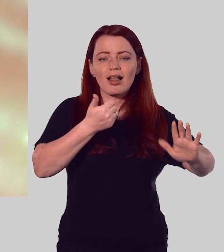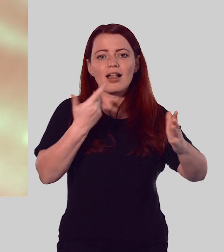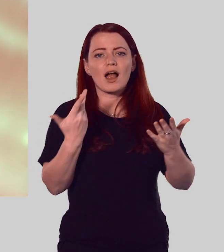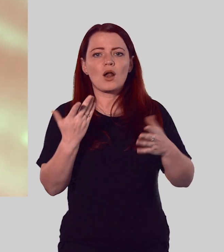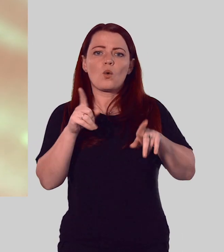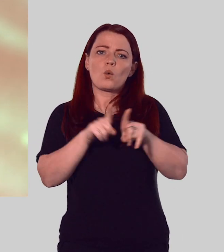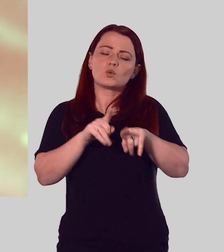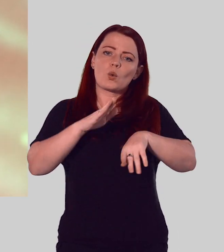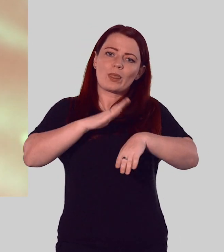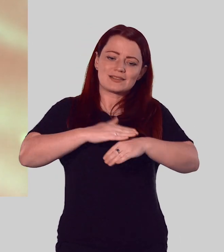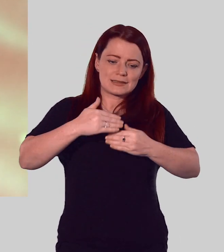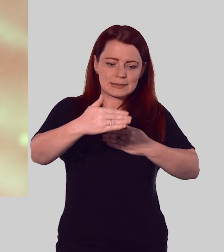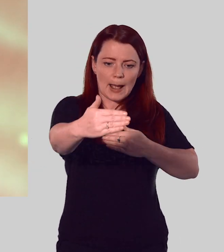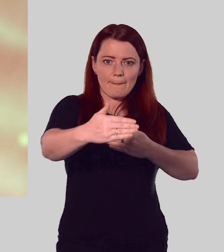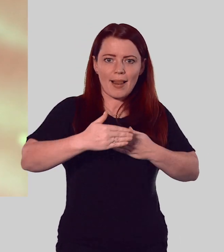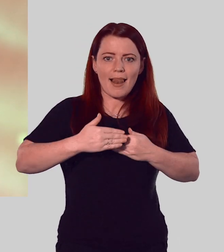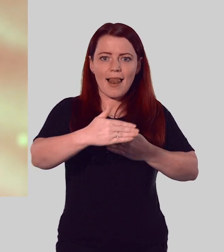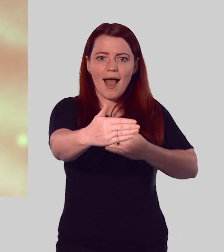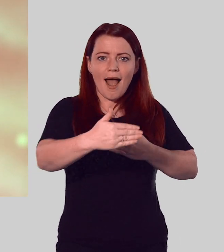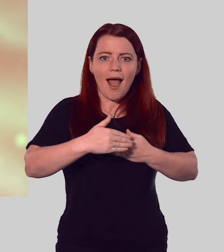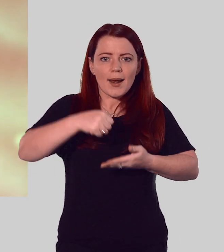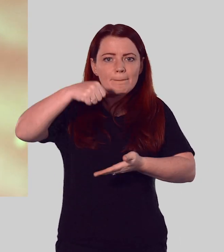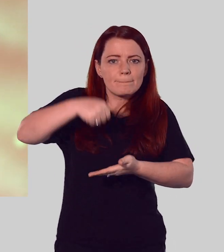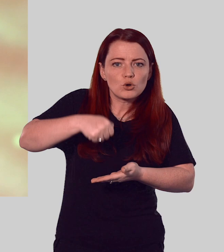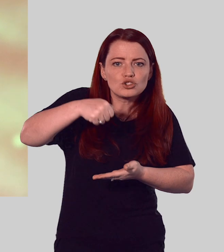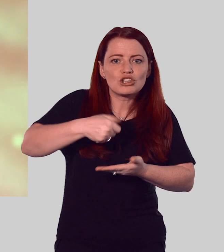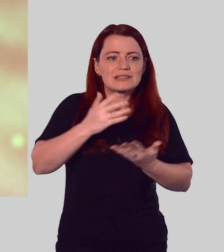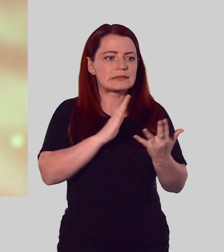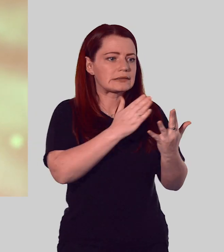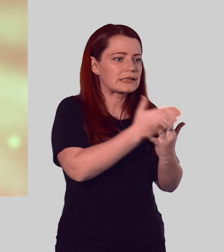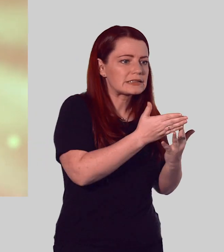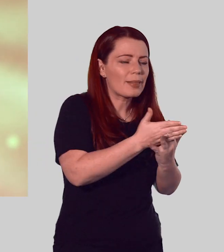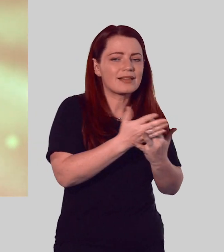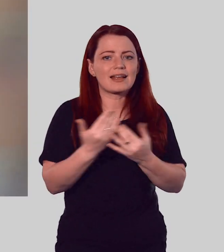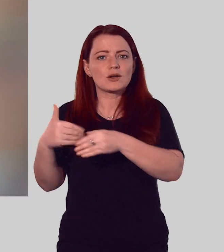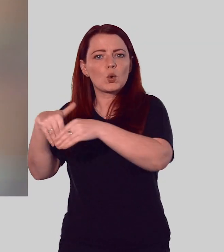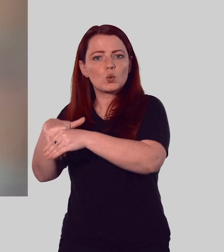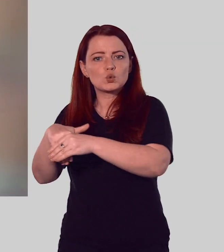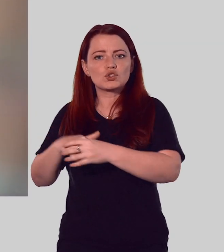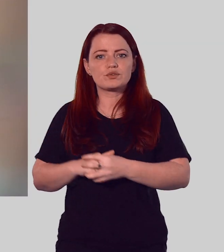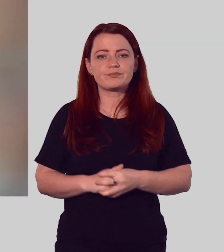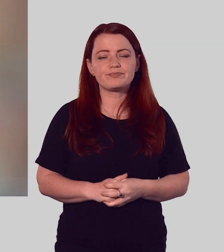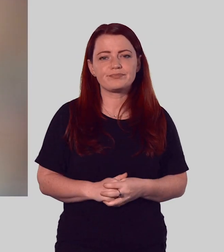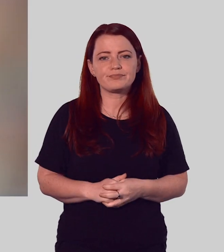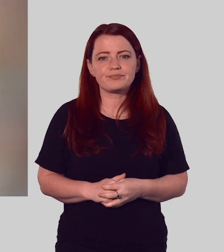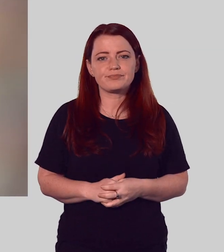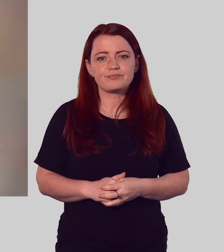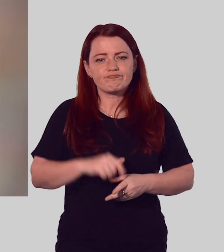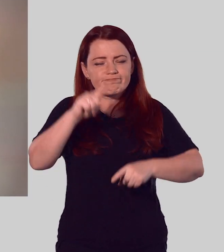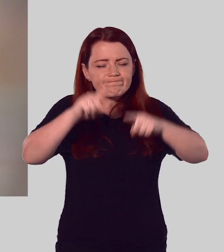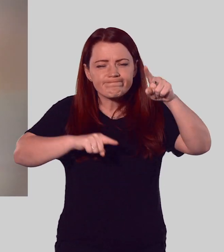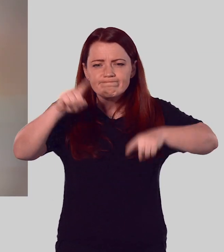the project, the budget, accessibility and inclusion. There are a wide range of digital tools